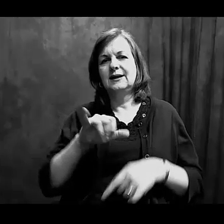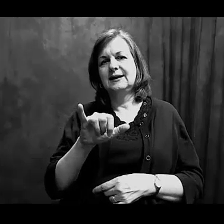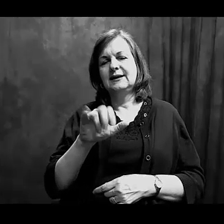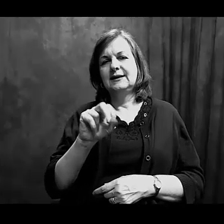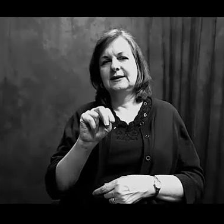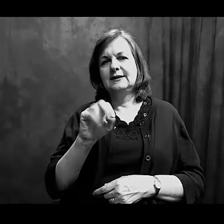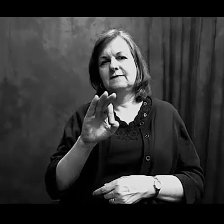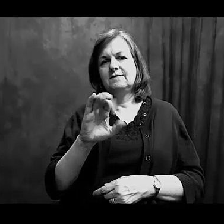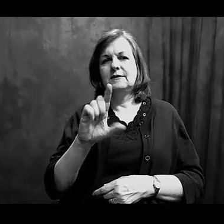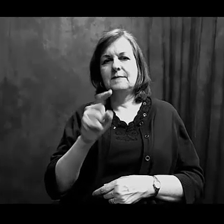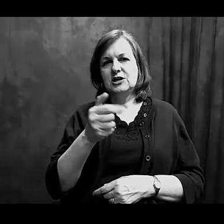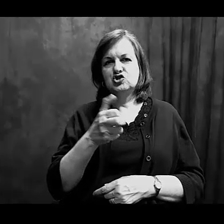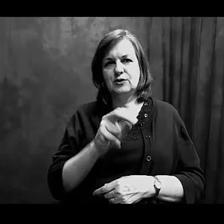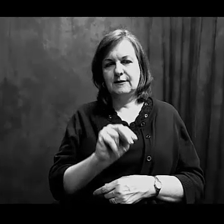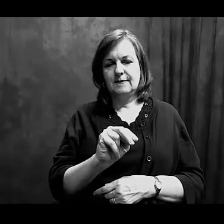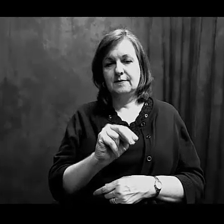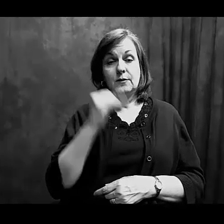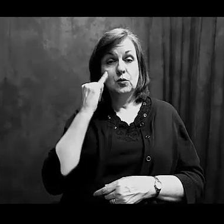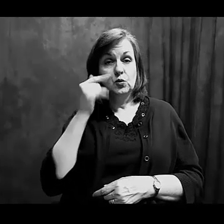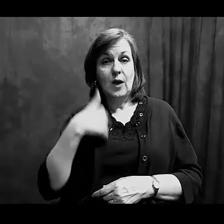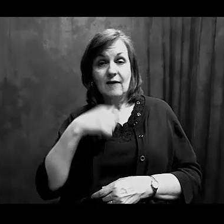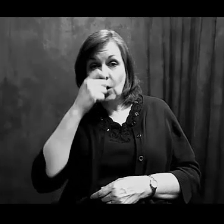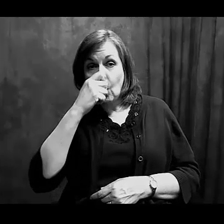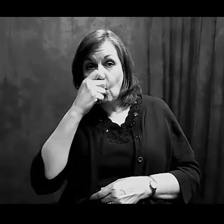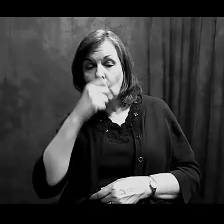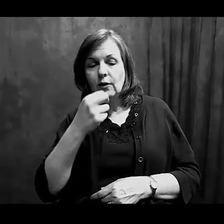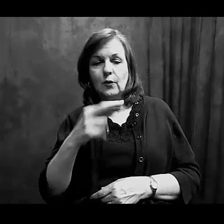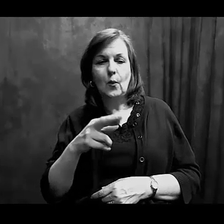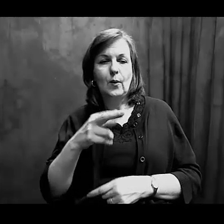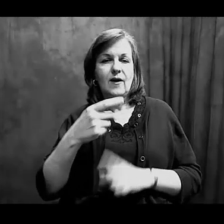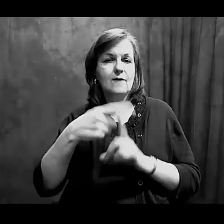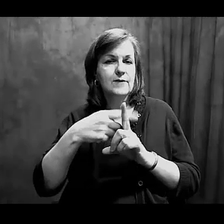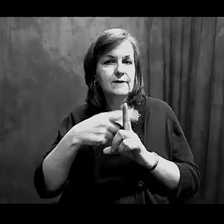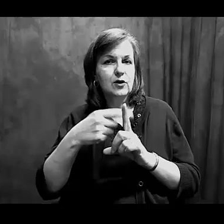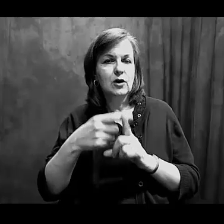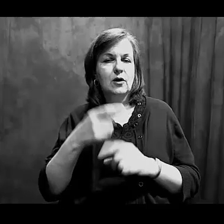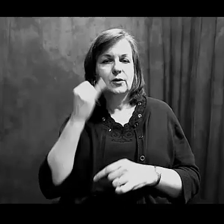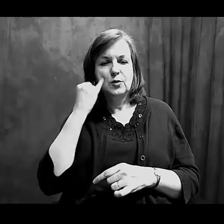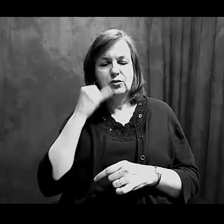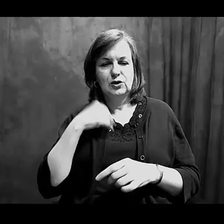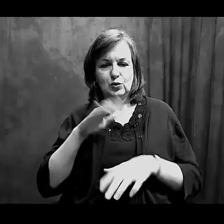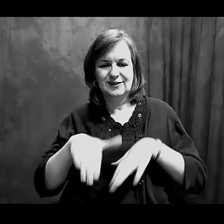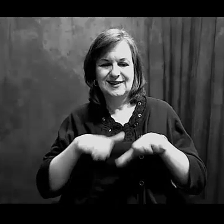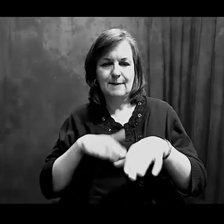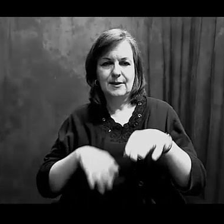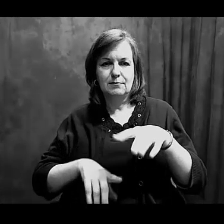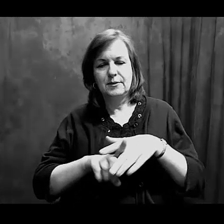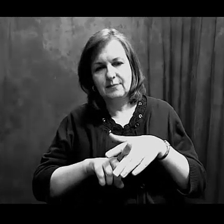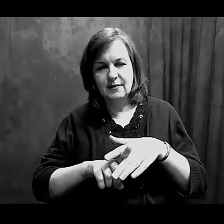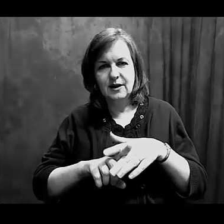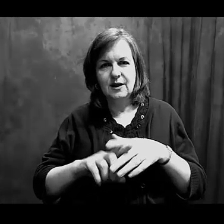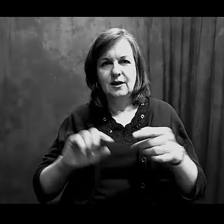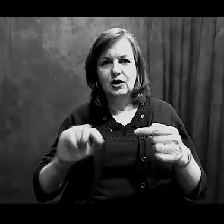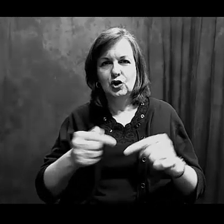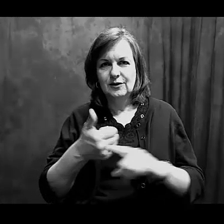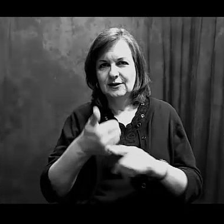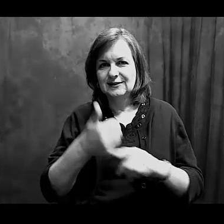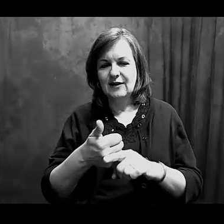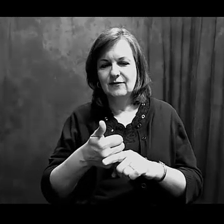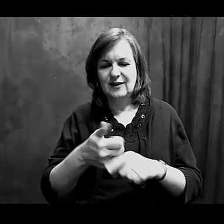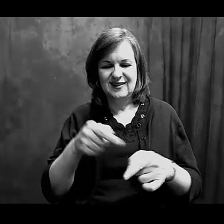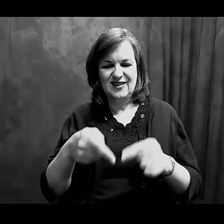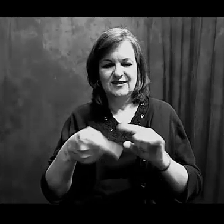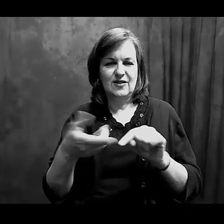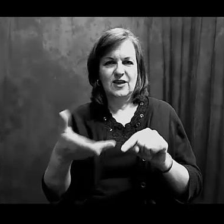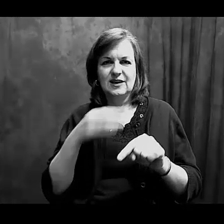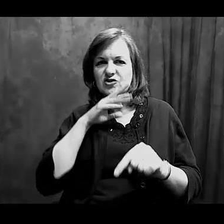if you have a cold if you have a fever if you get some sort of infection by stepping on something dirty outside